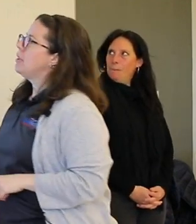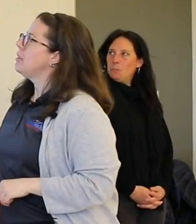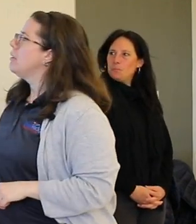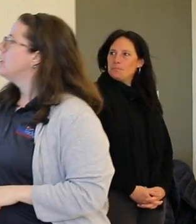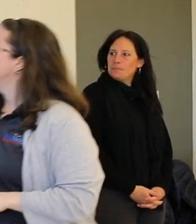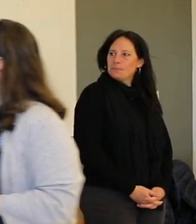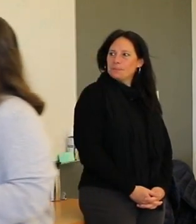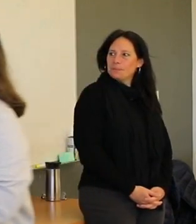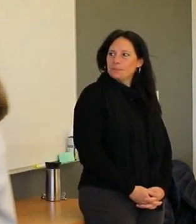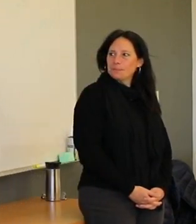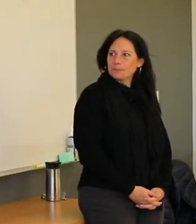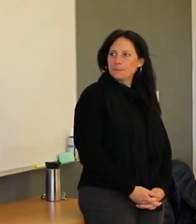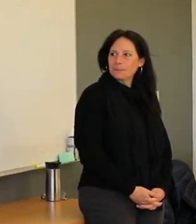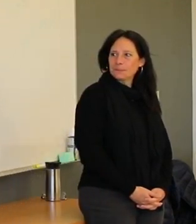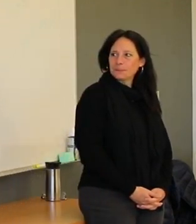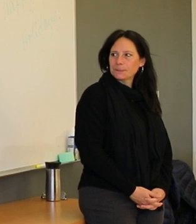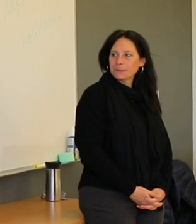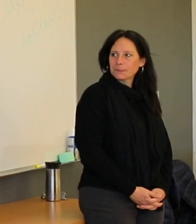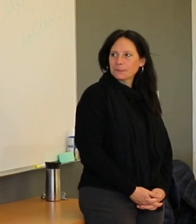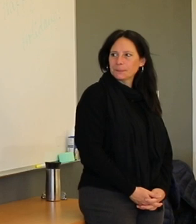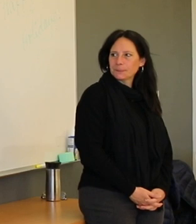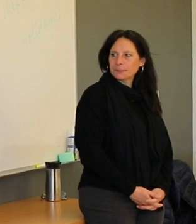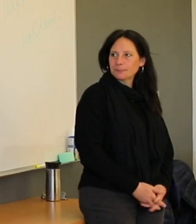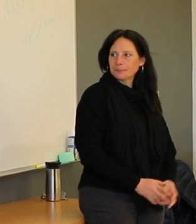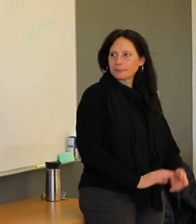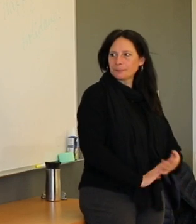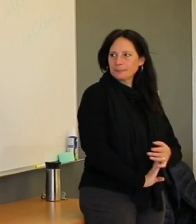Done. All right.